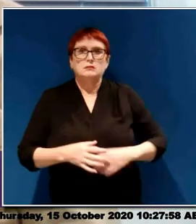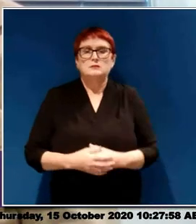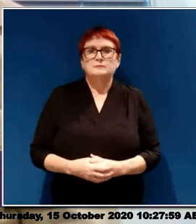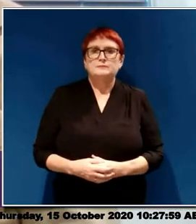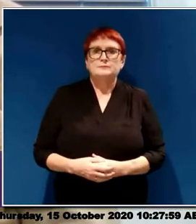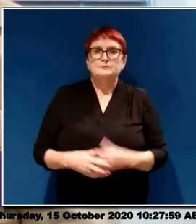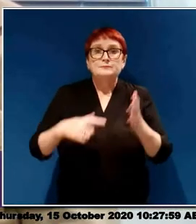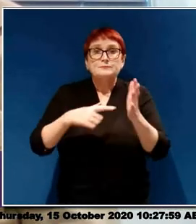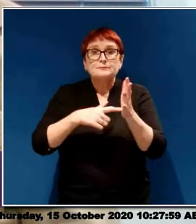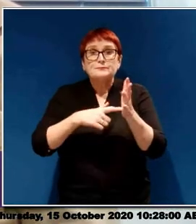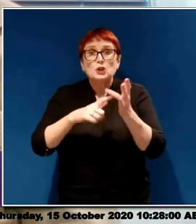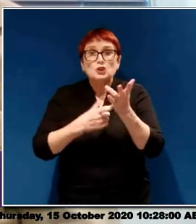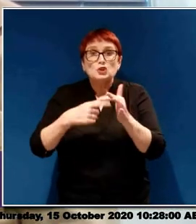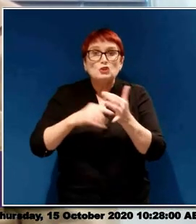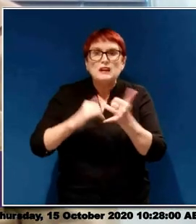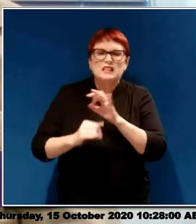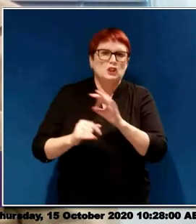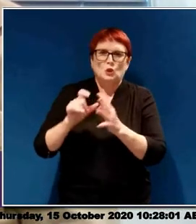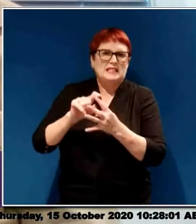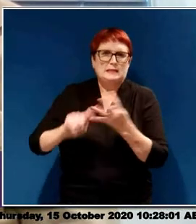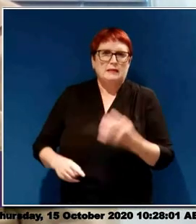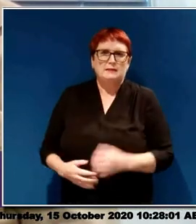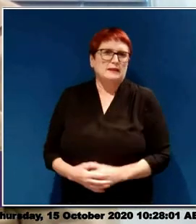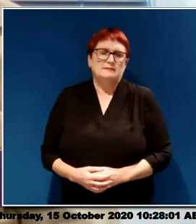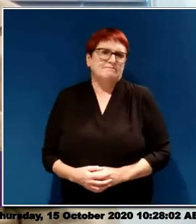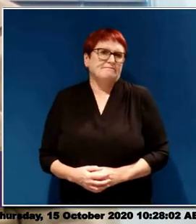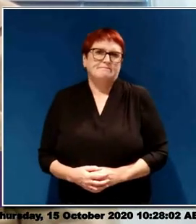it didn't fit into the “top six” of disabilities."